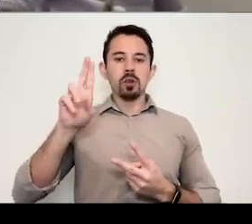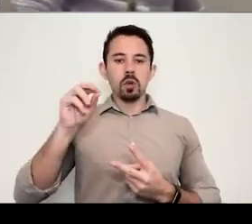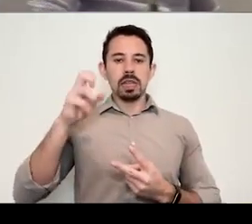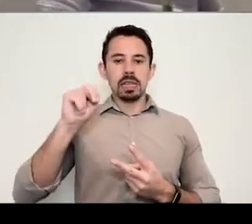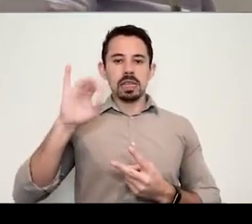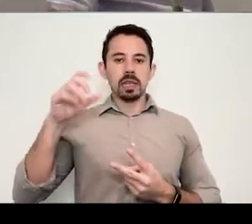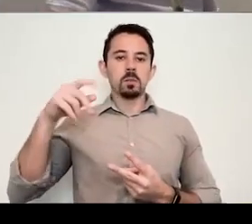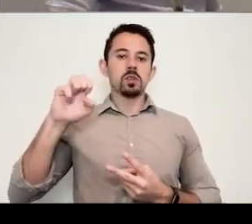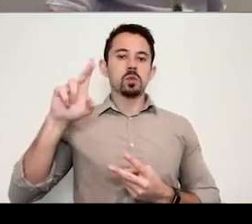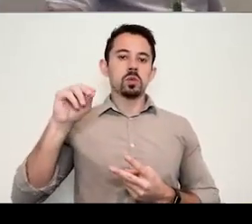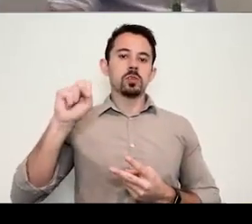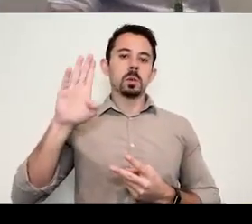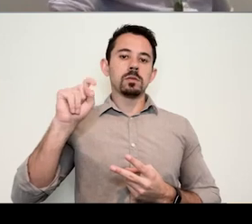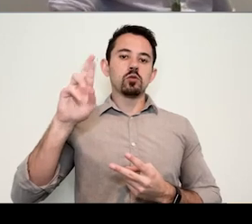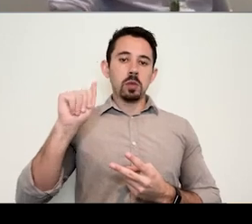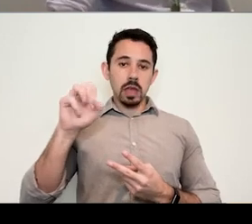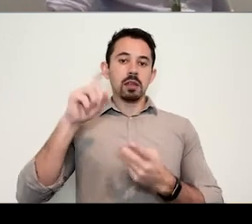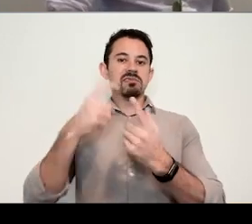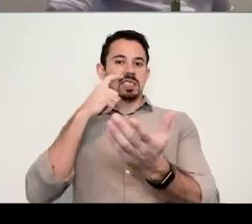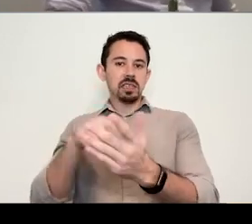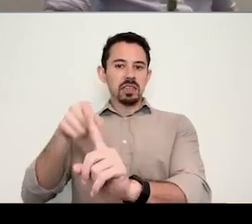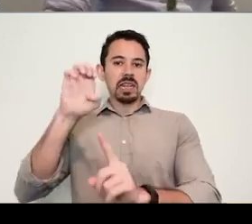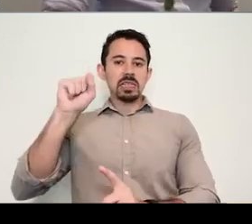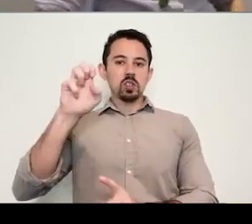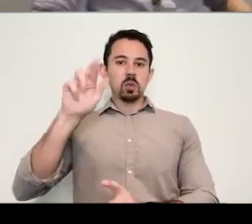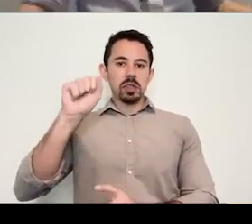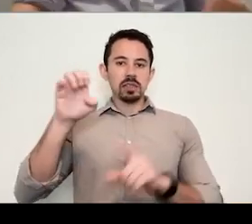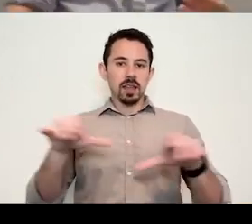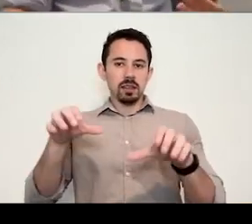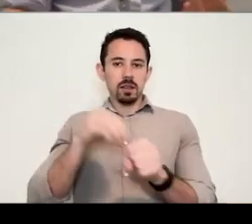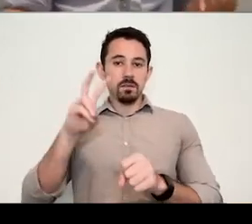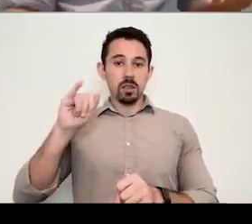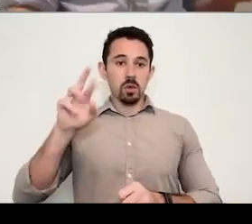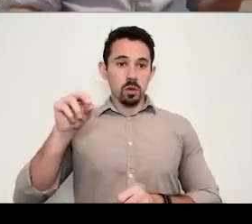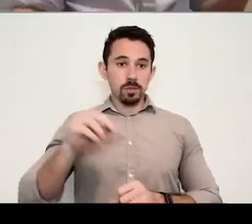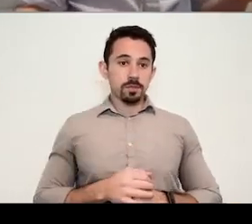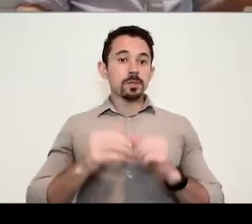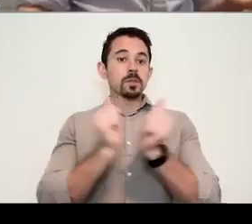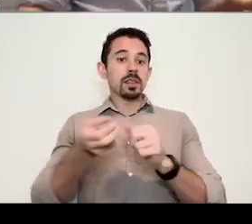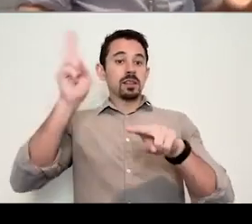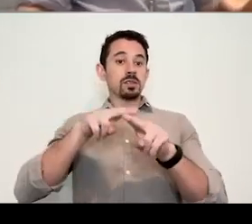to detect esterase activity in vitro. So with increasing concentrations of 54-O,